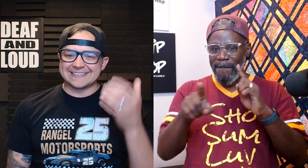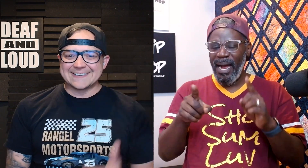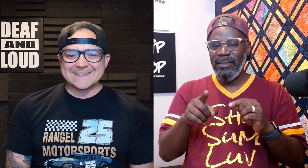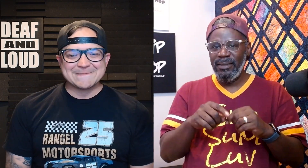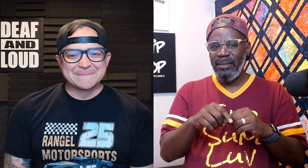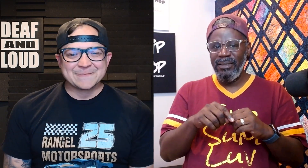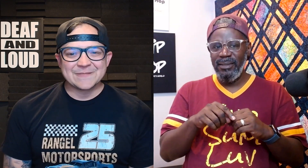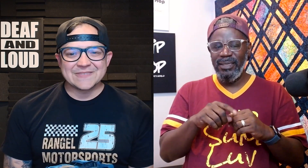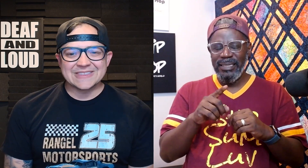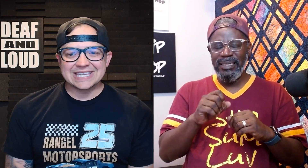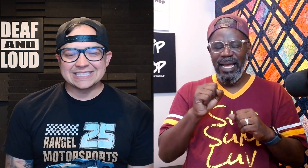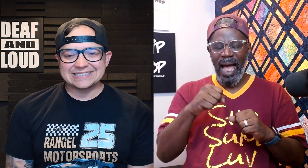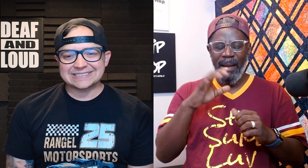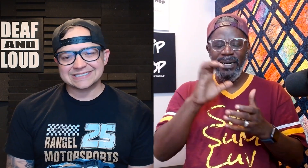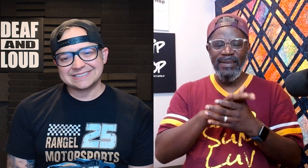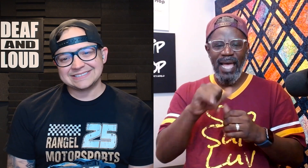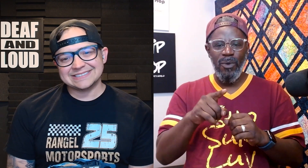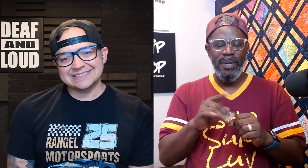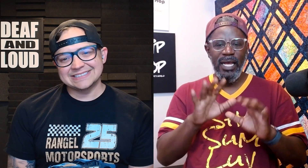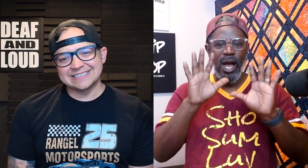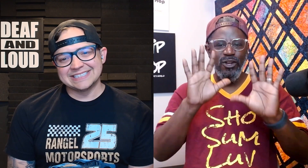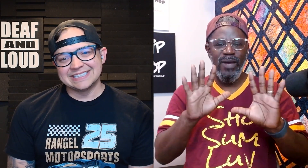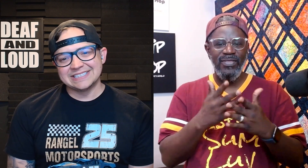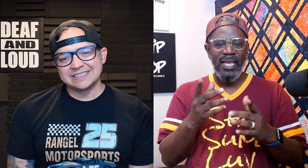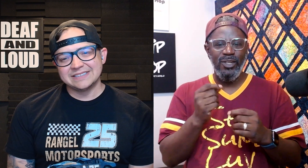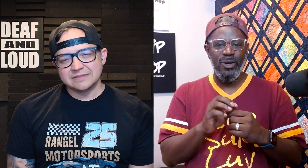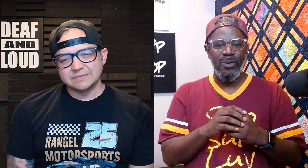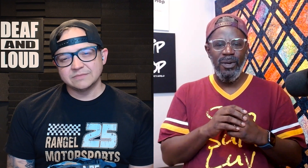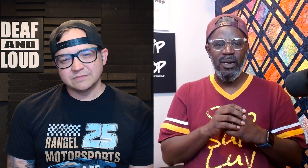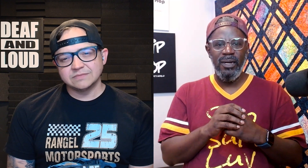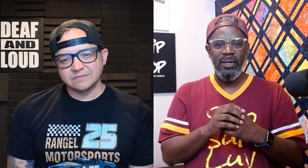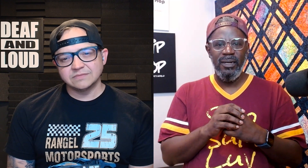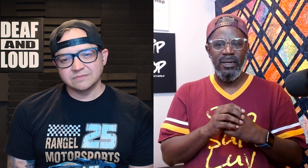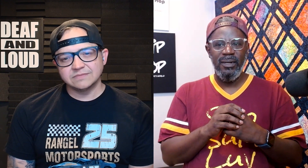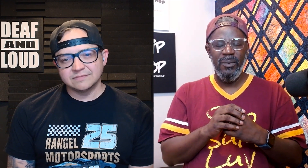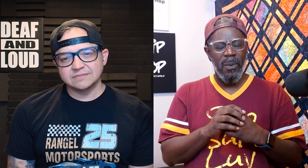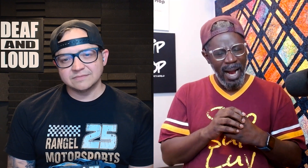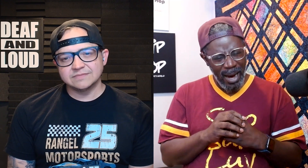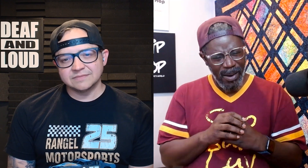But, yeah, I believe that would be a great thing to do. Wow!